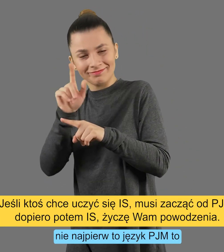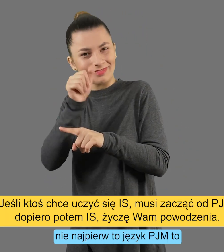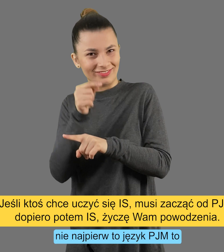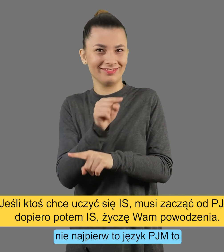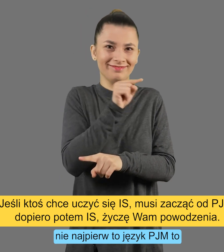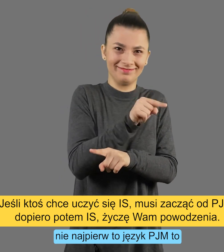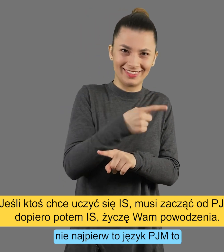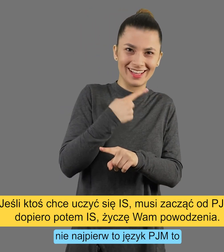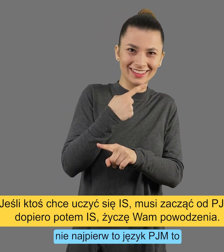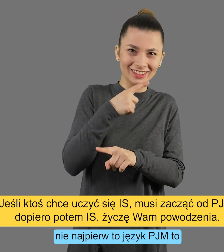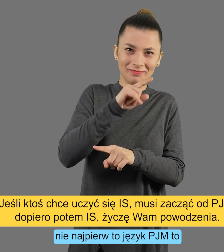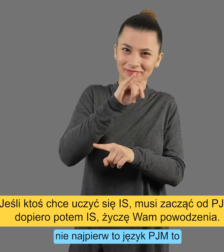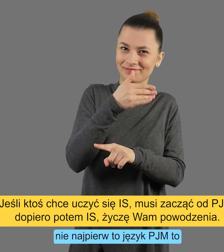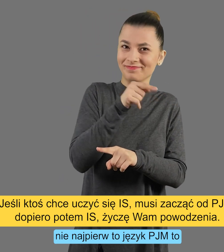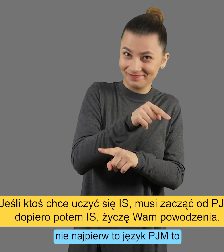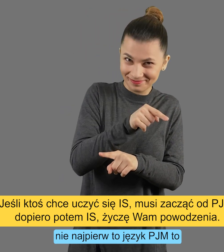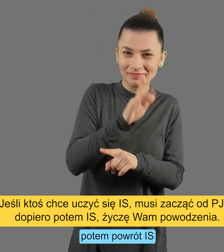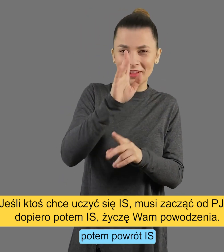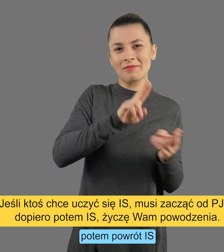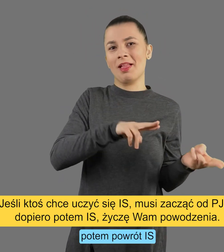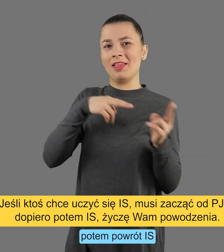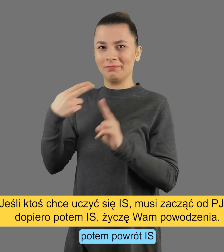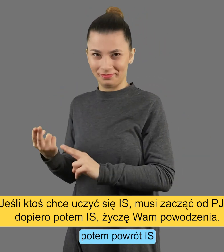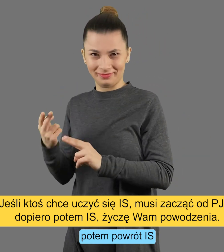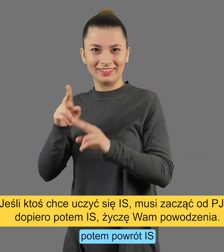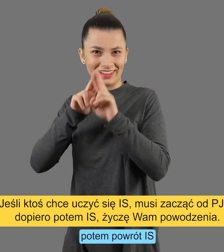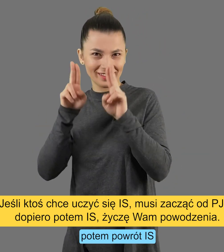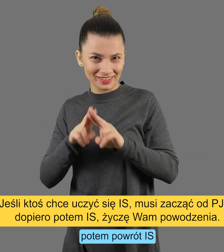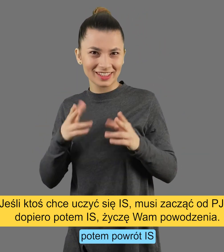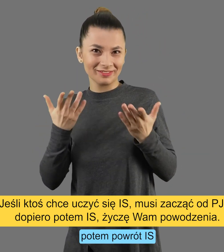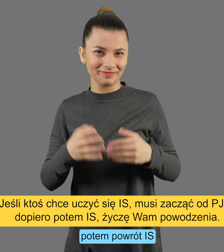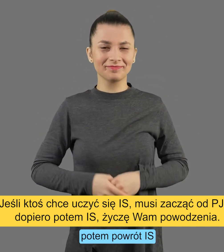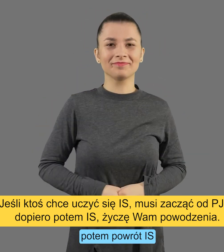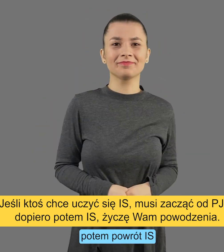then IS, I wish you good luck.